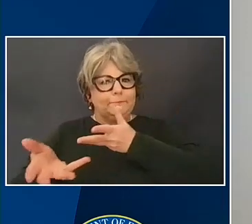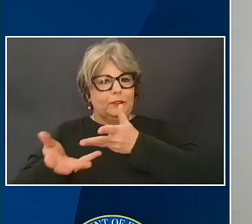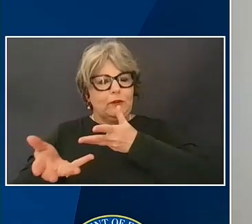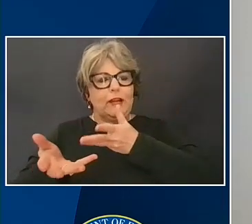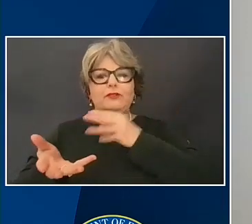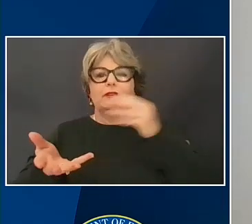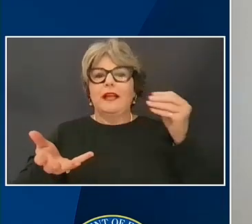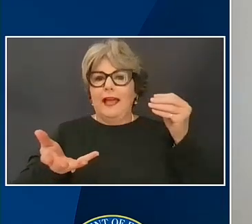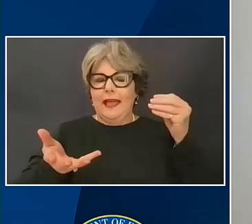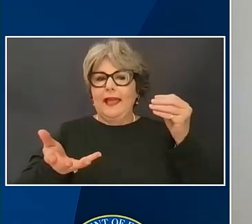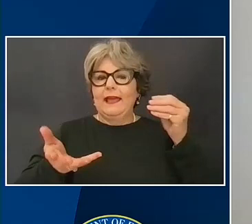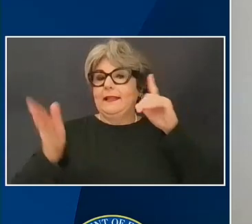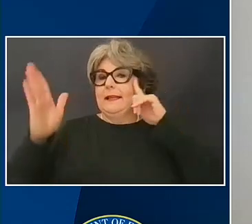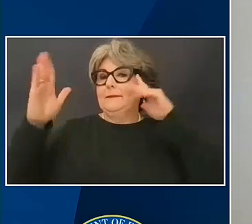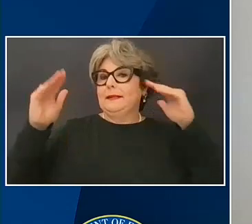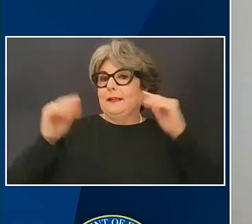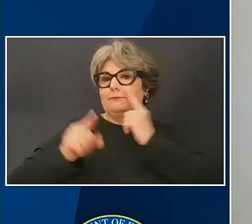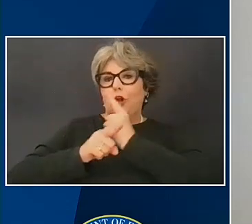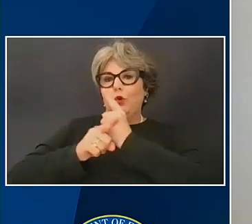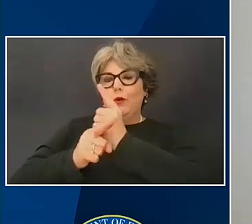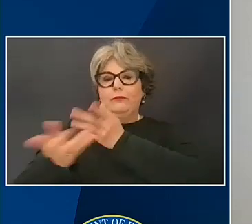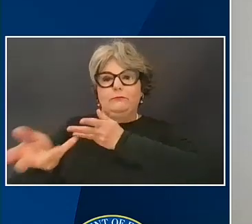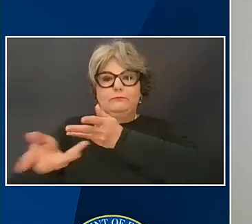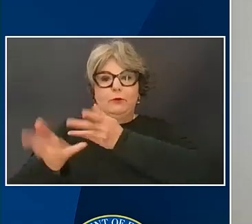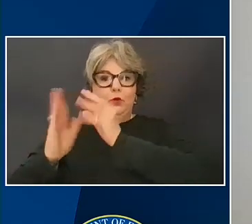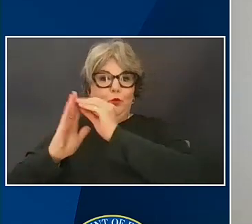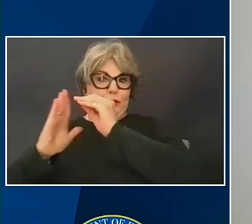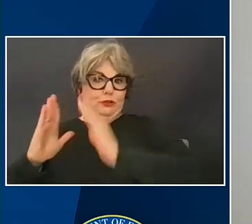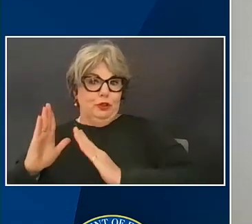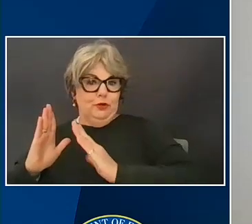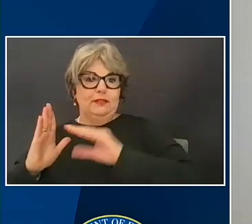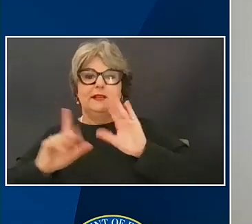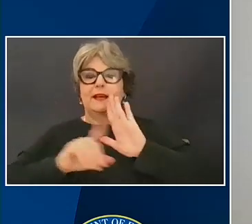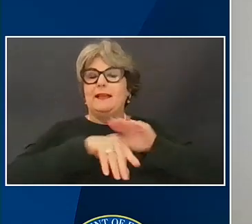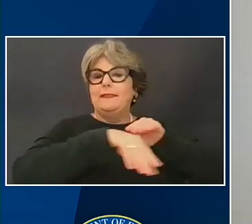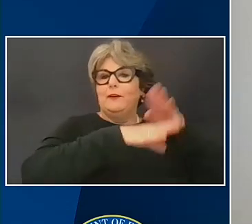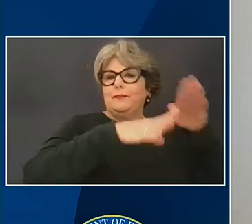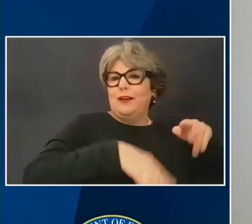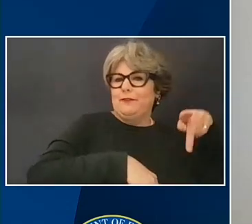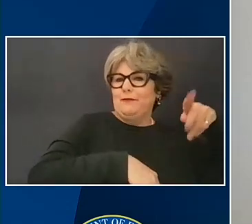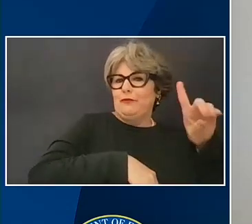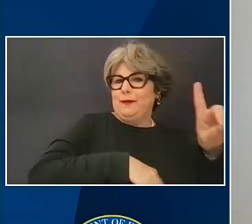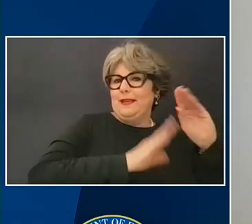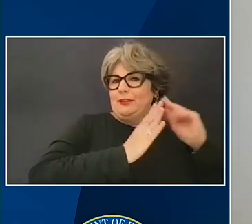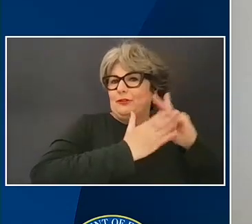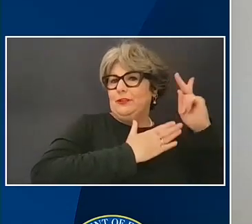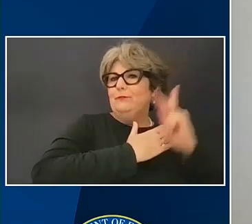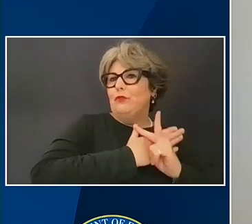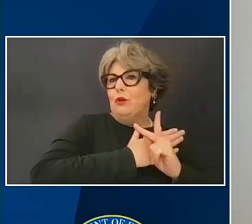expectation of regular interaction between students and their advisors which we would interpret as instructors during these